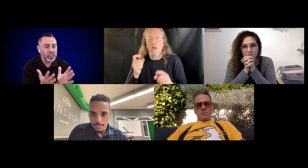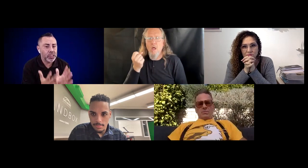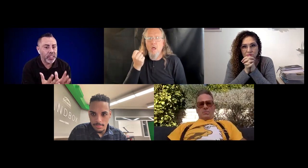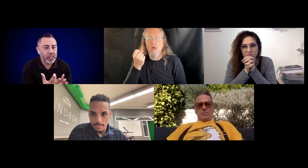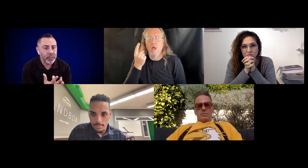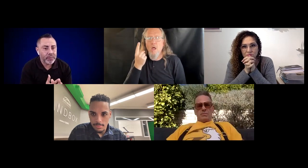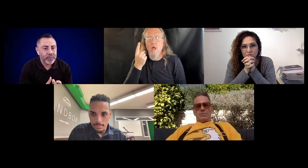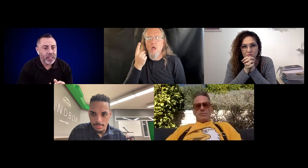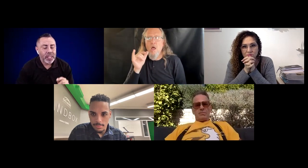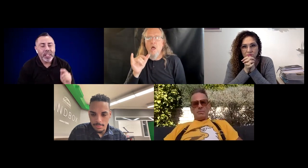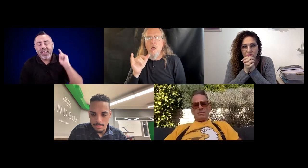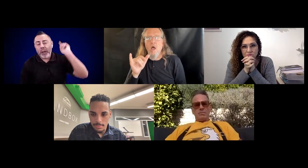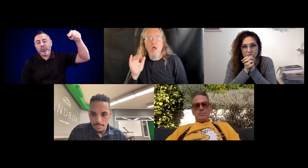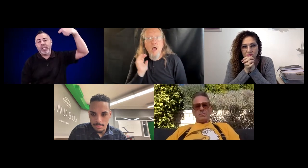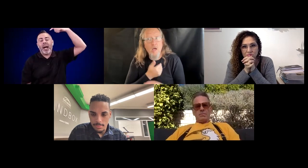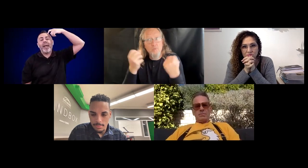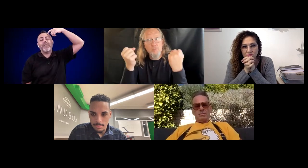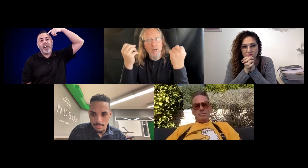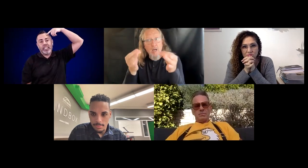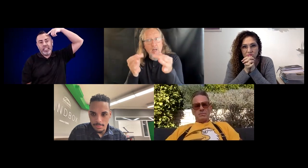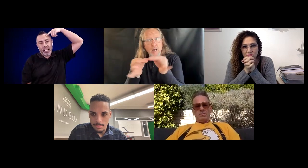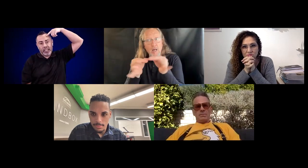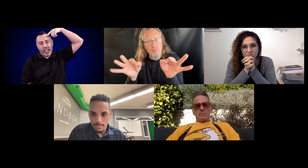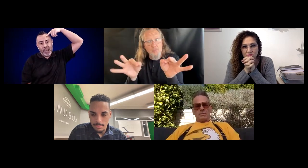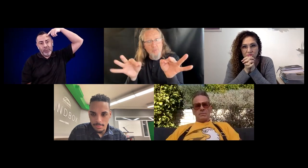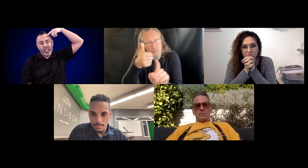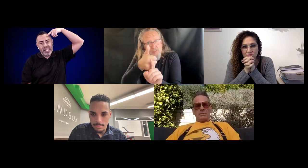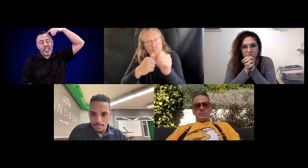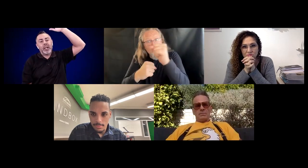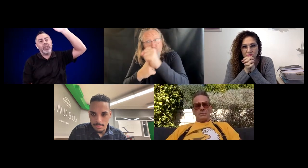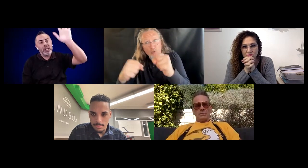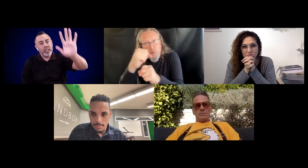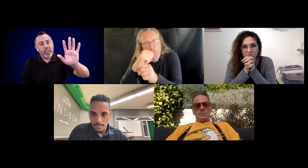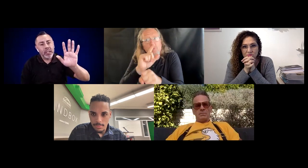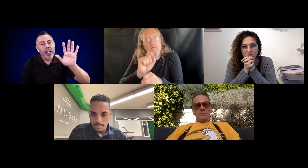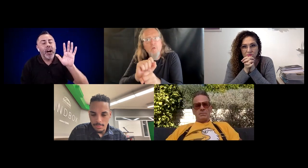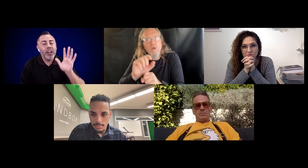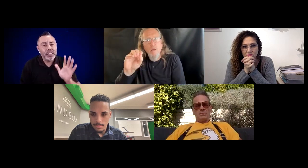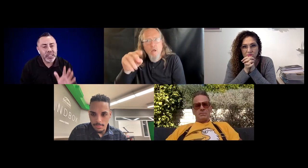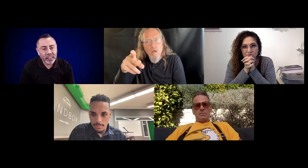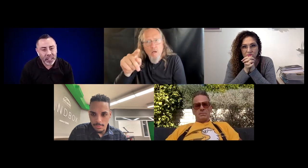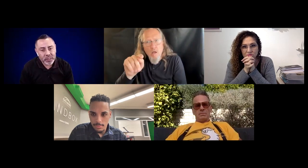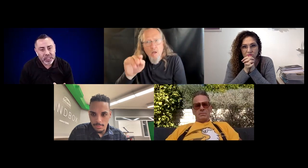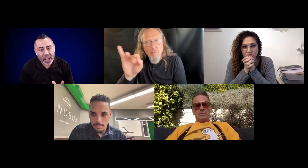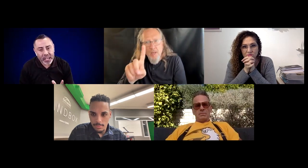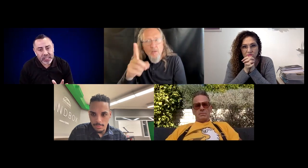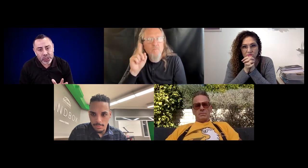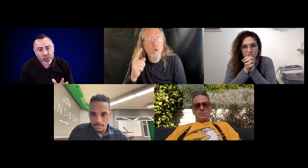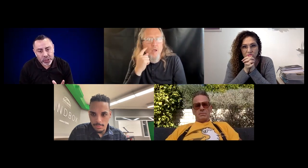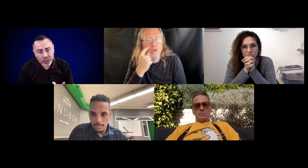And that was what I finally got it. I realized, okay, our sign language has structure.